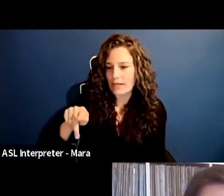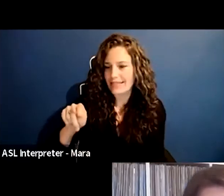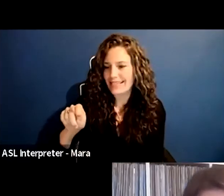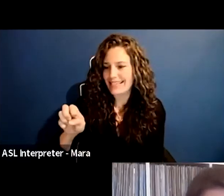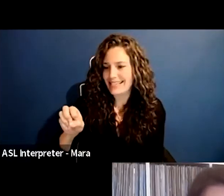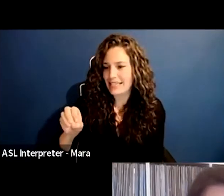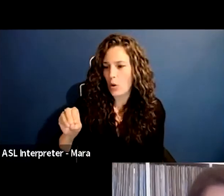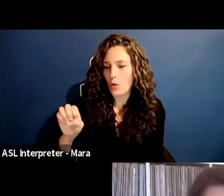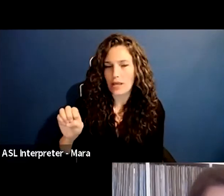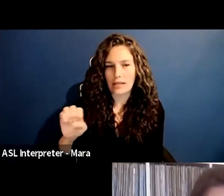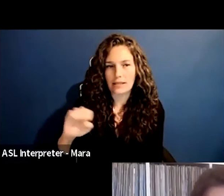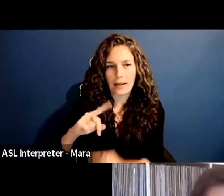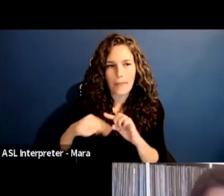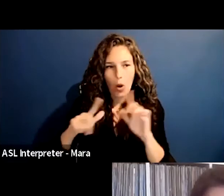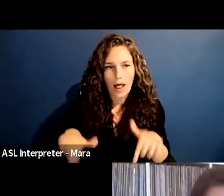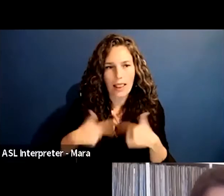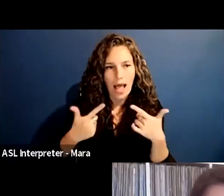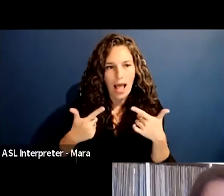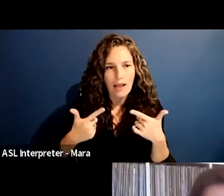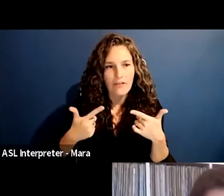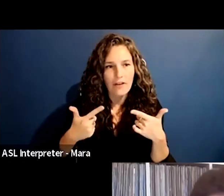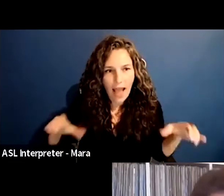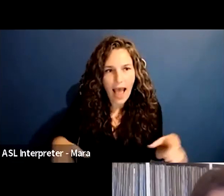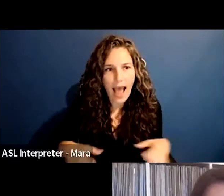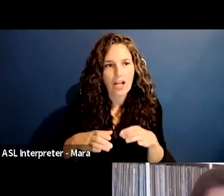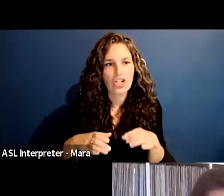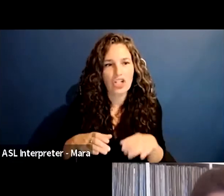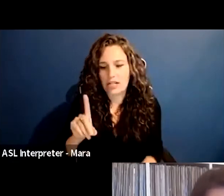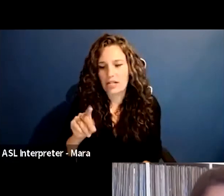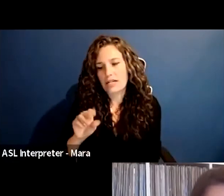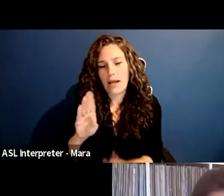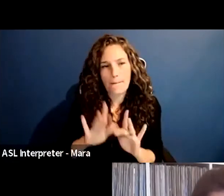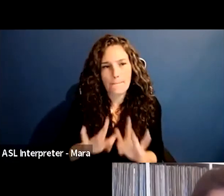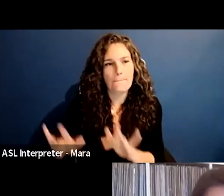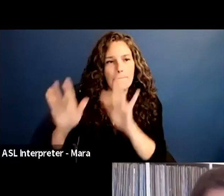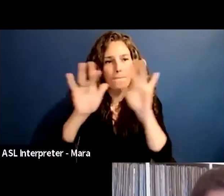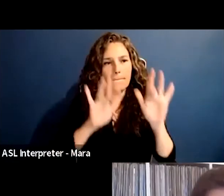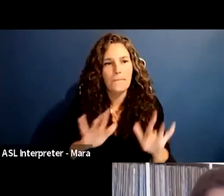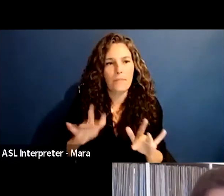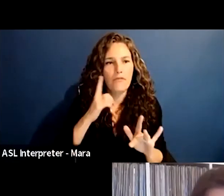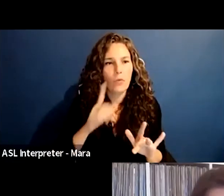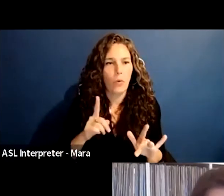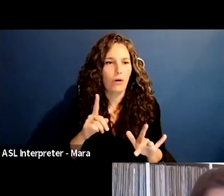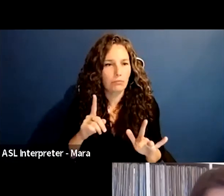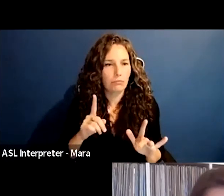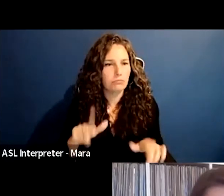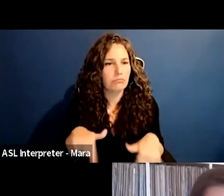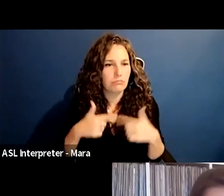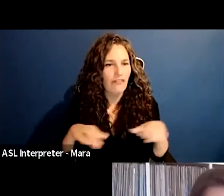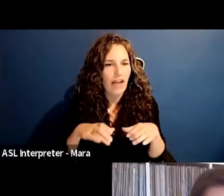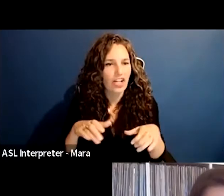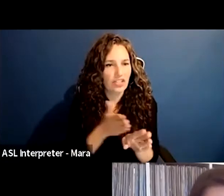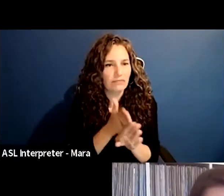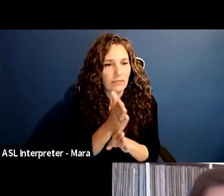about live-action dubbing in the voiceover space, and we have a lot of members who are wanting